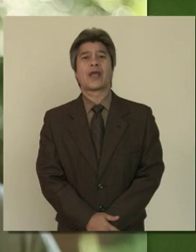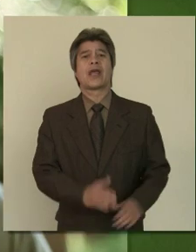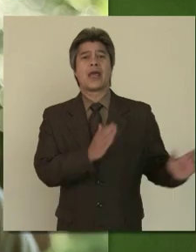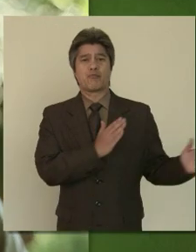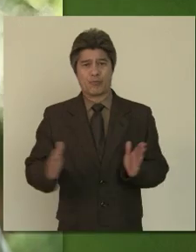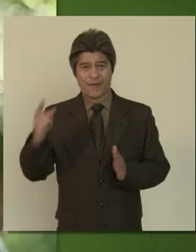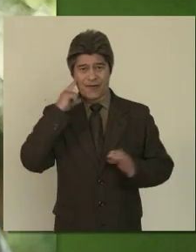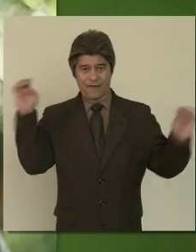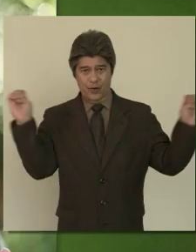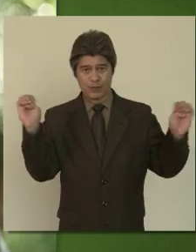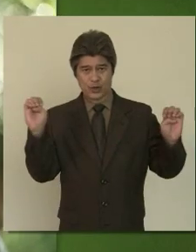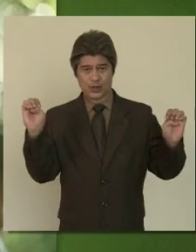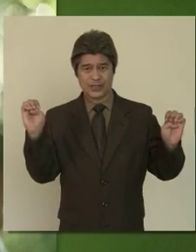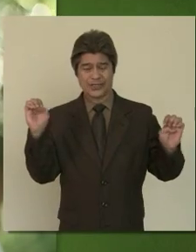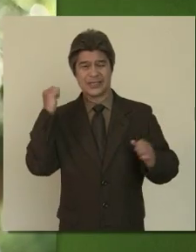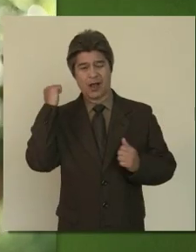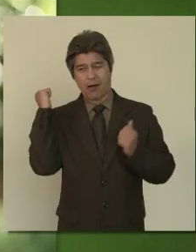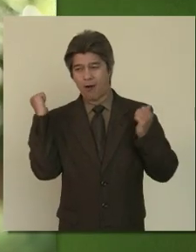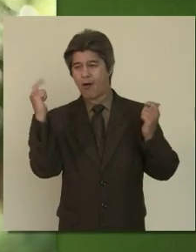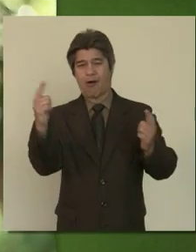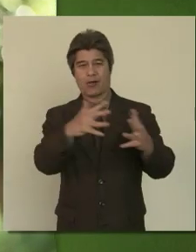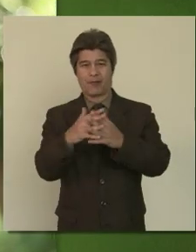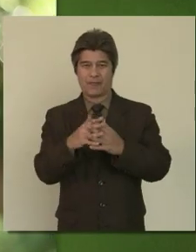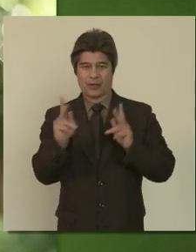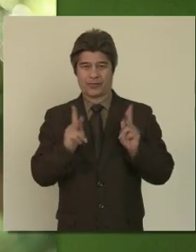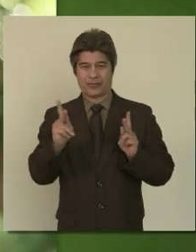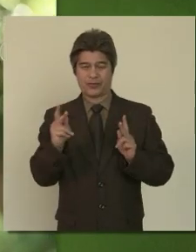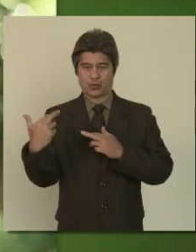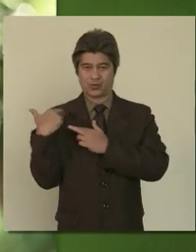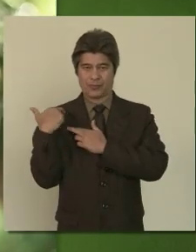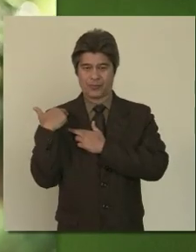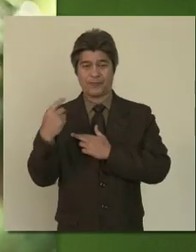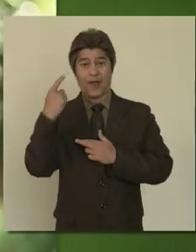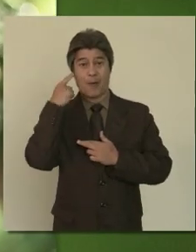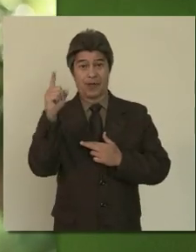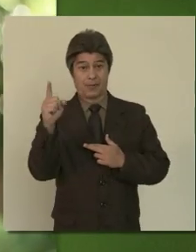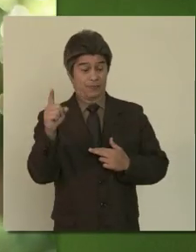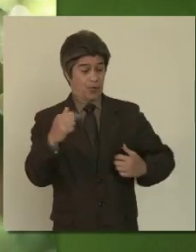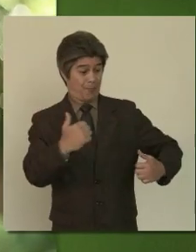Being prepared for an emergency is every American’s responsibility. But